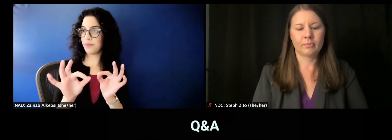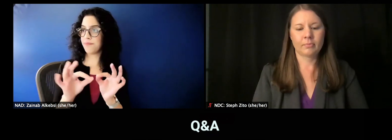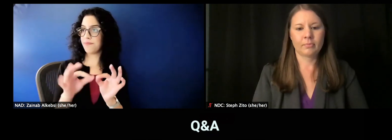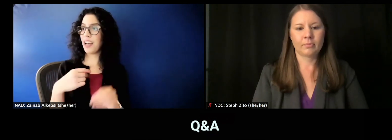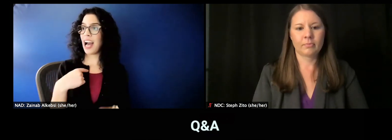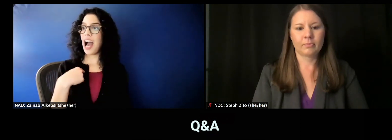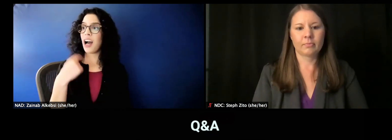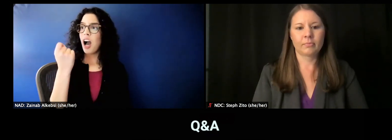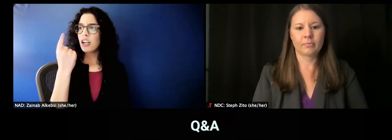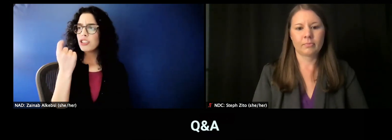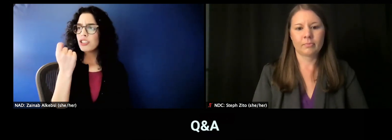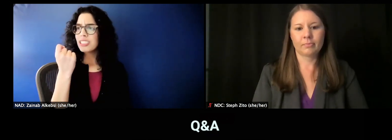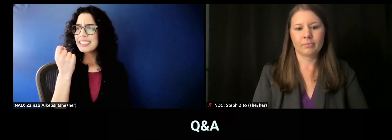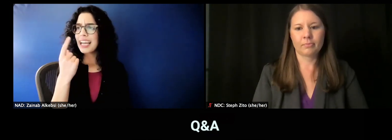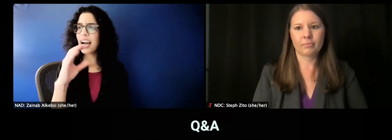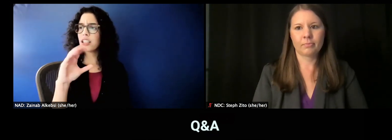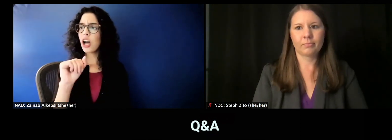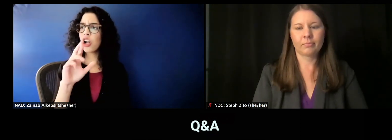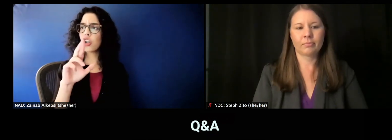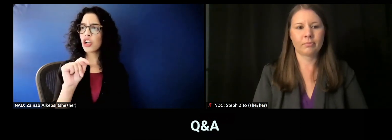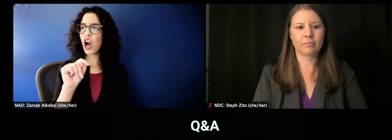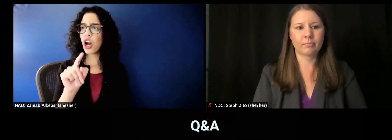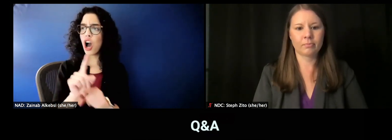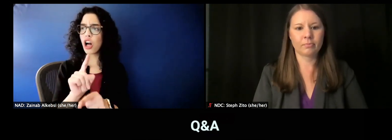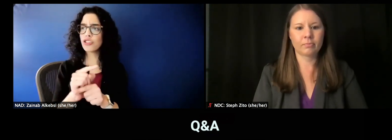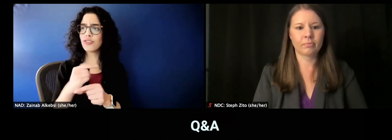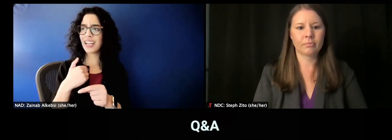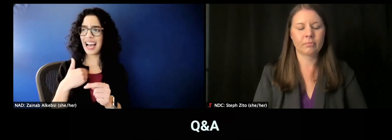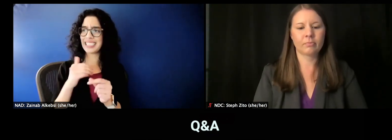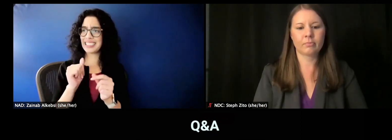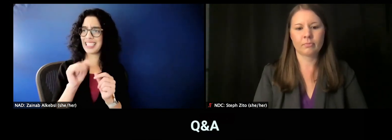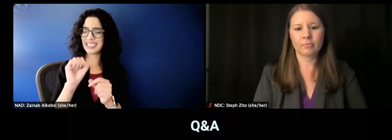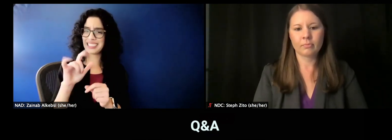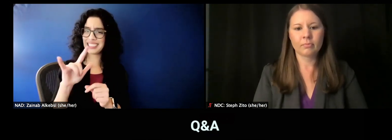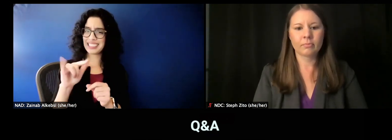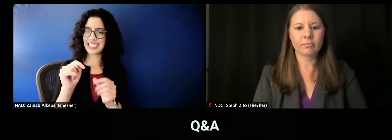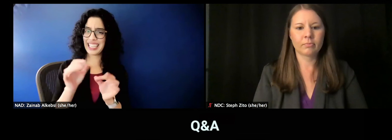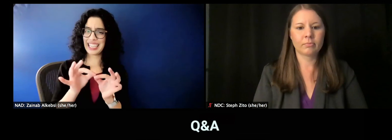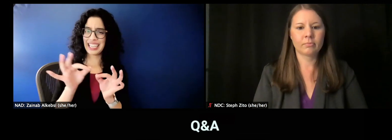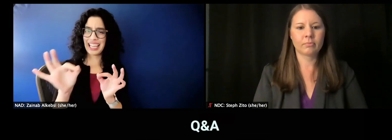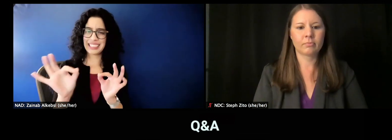I understand CART also has a slight delay